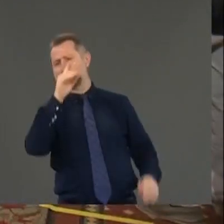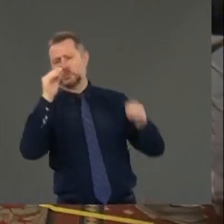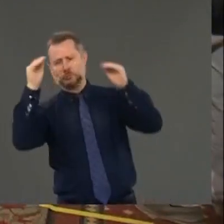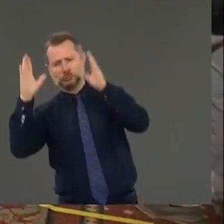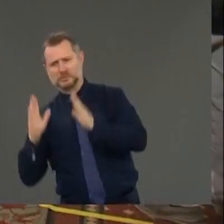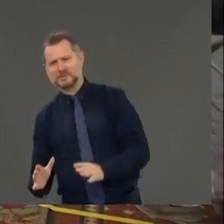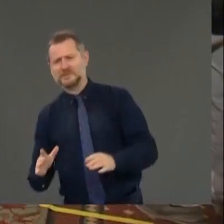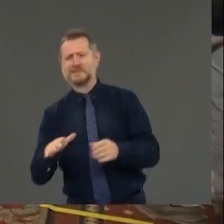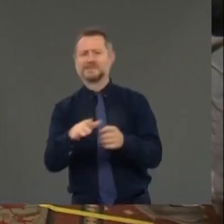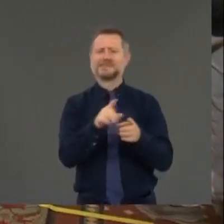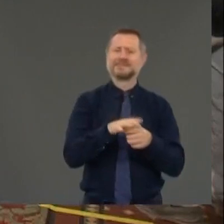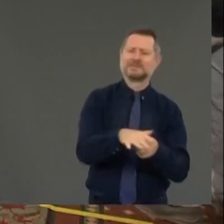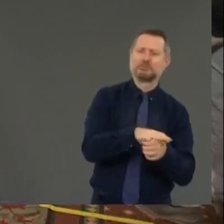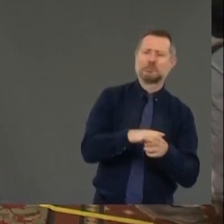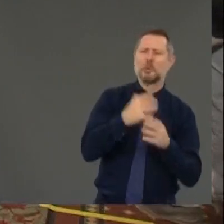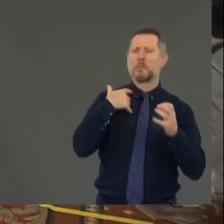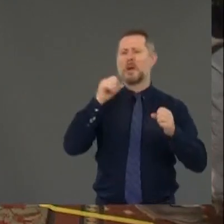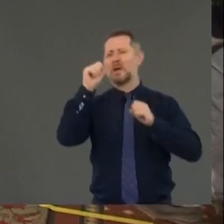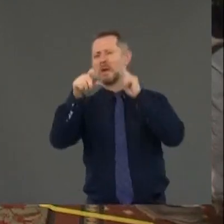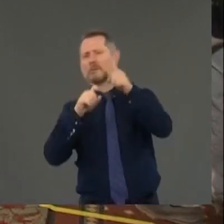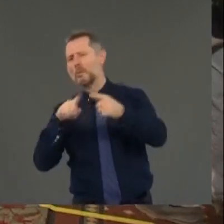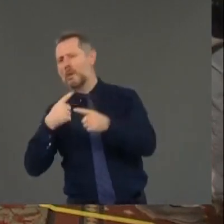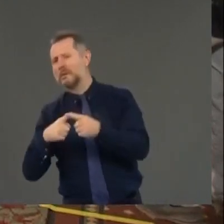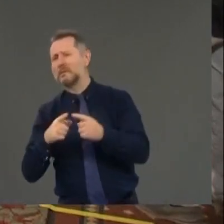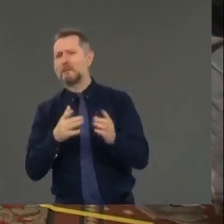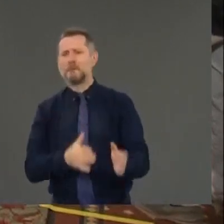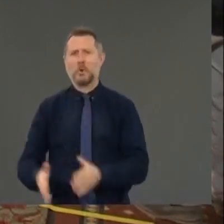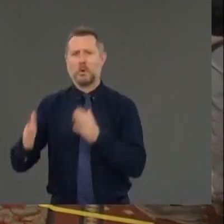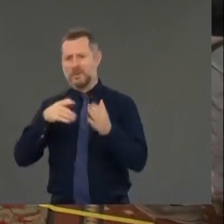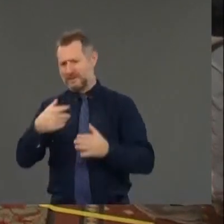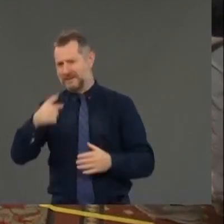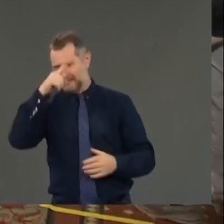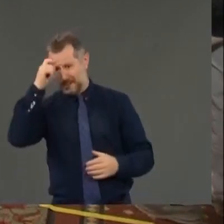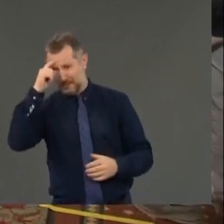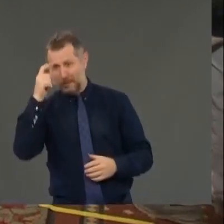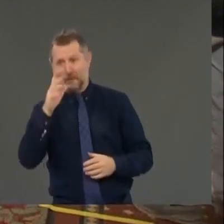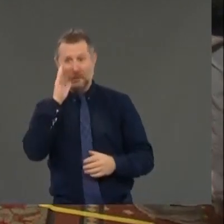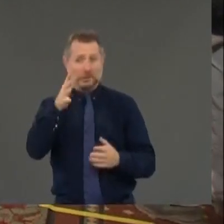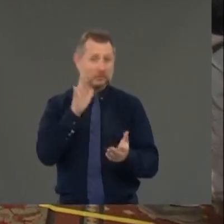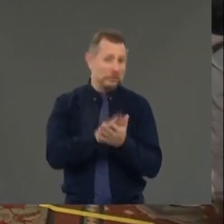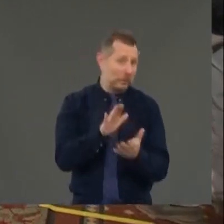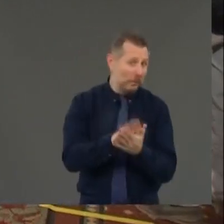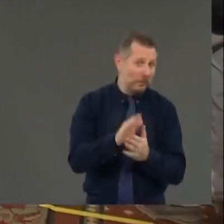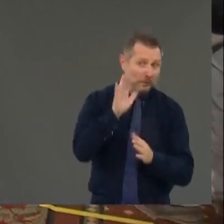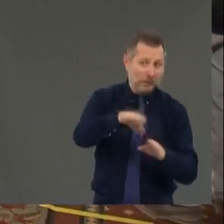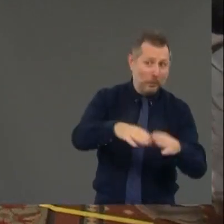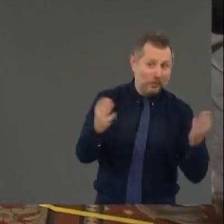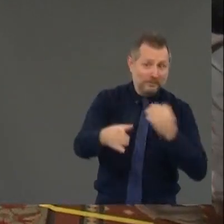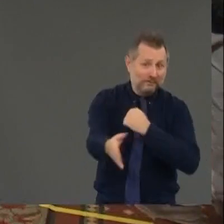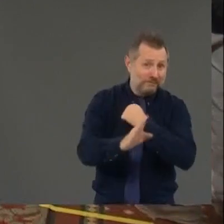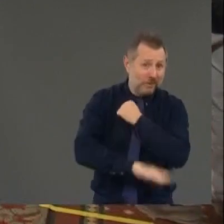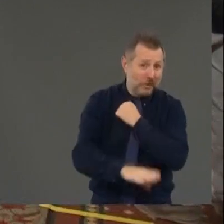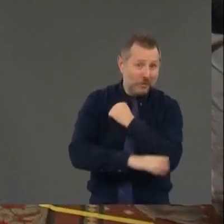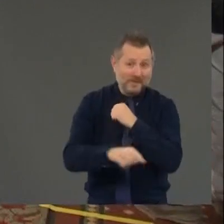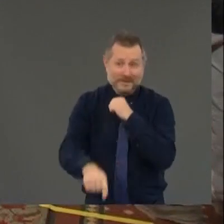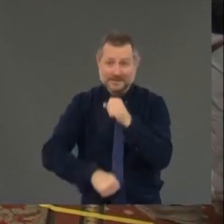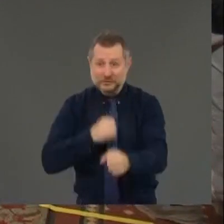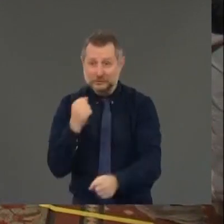WILL TAKE IT. LET'S TAKE ONE MORE QUESTION. THEY ARE LOOKING FOR CLARIFICATION THAT THEY CAN